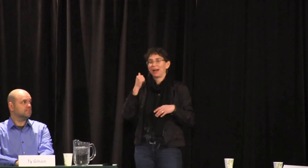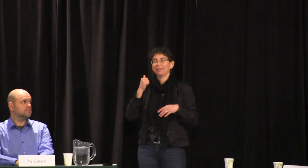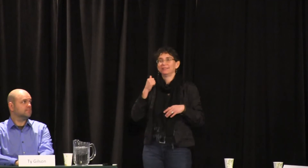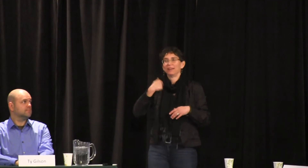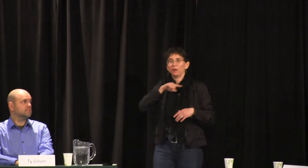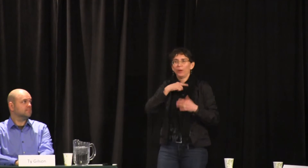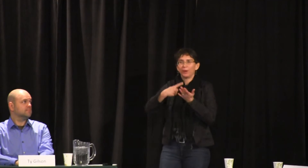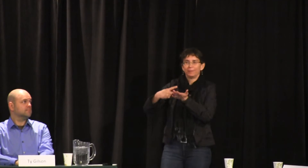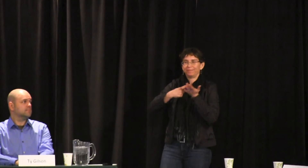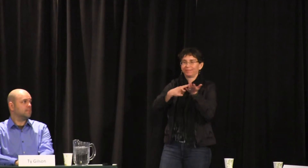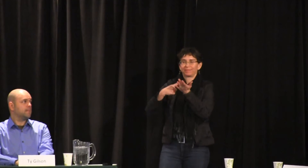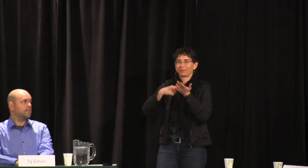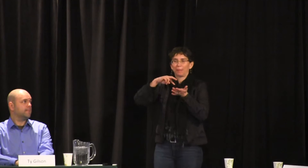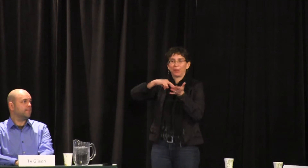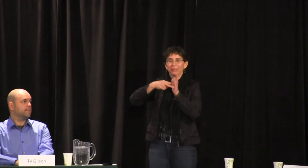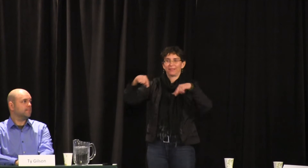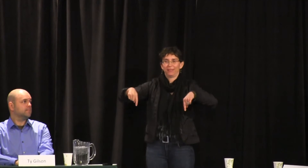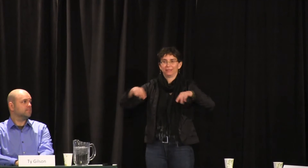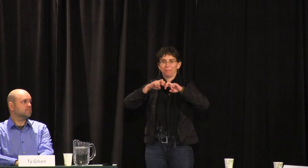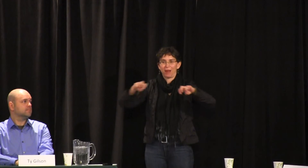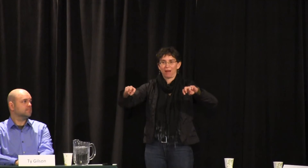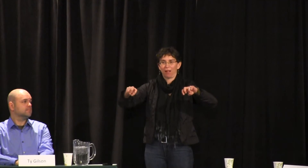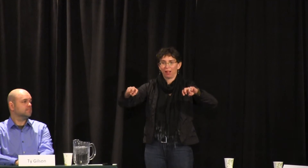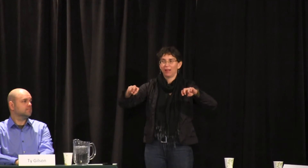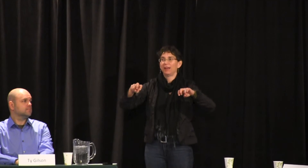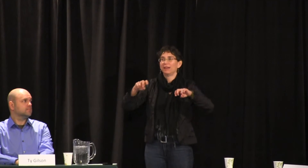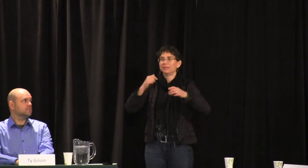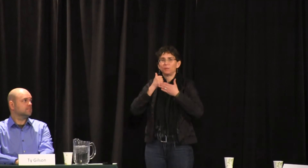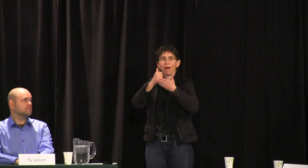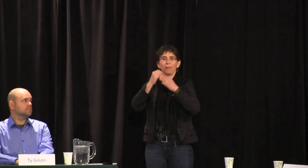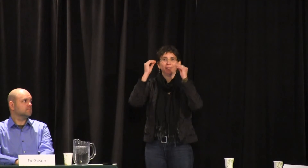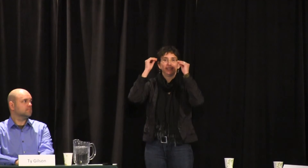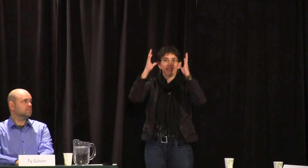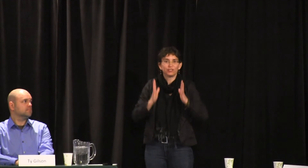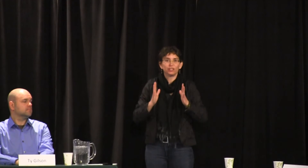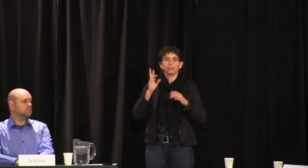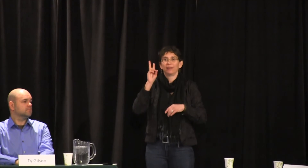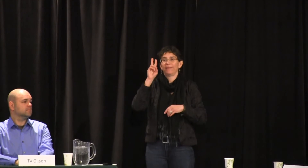But I am thrilled to be here. So let me discuss the purpose of the panel.